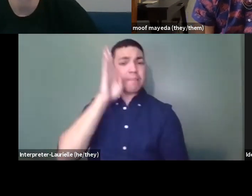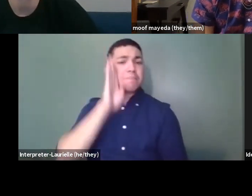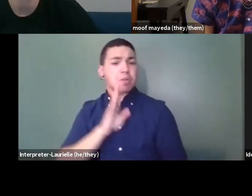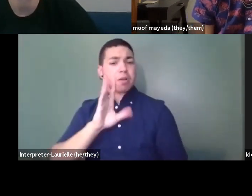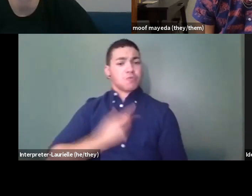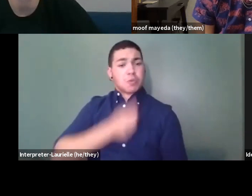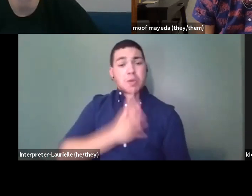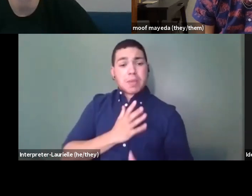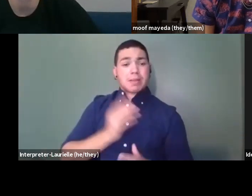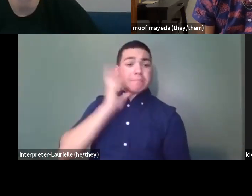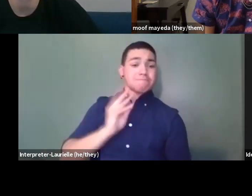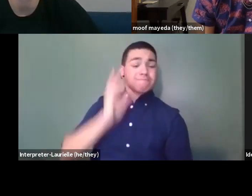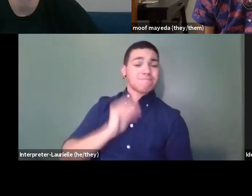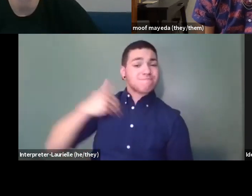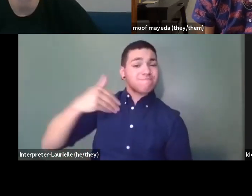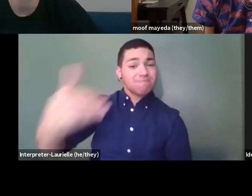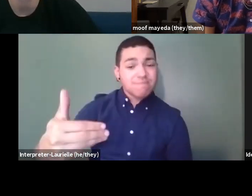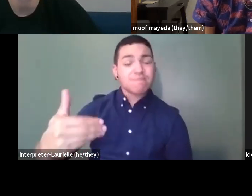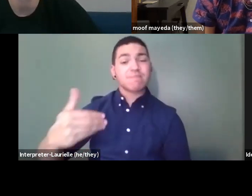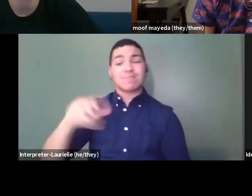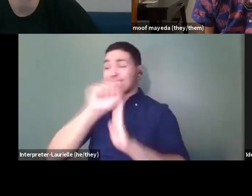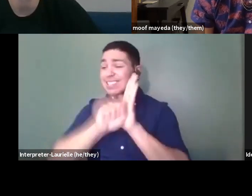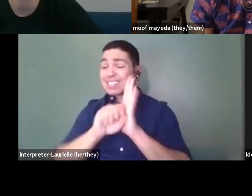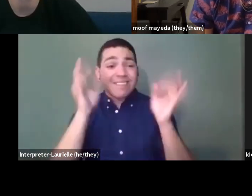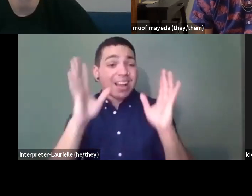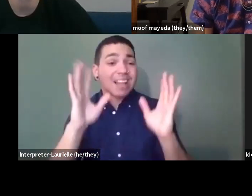We have Tyler who is in school, we have Iden who's in a